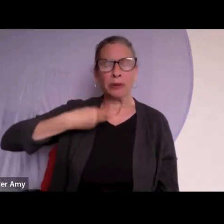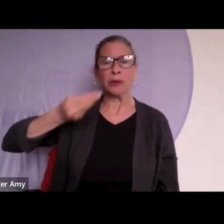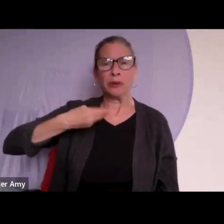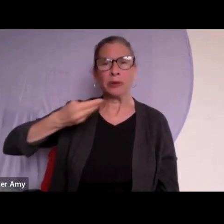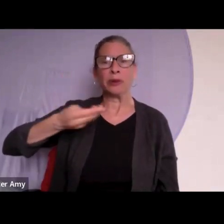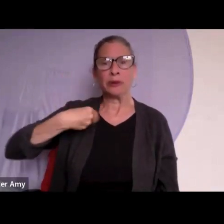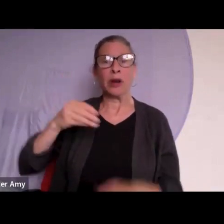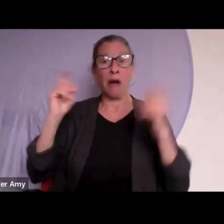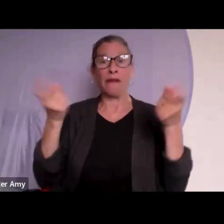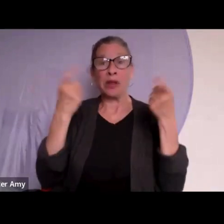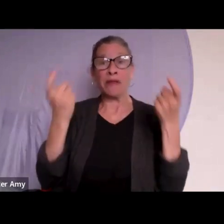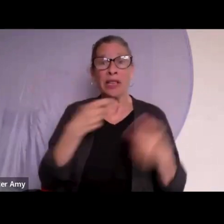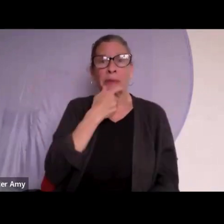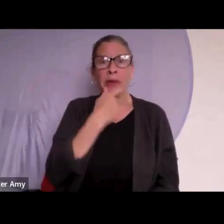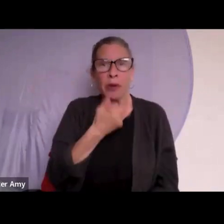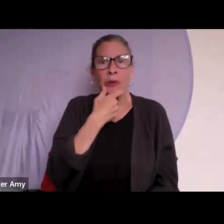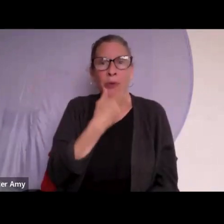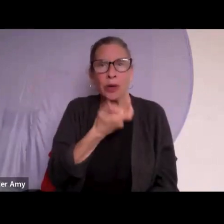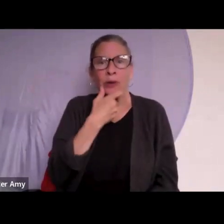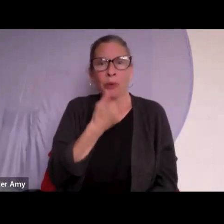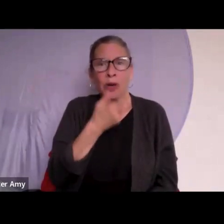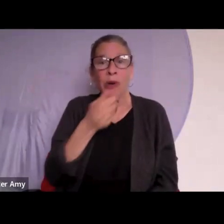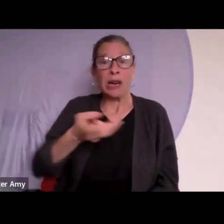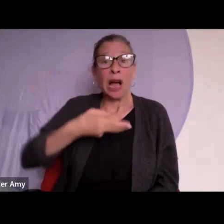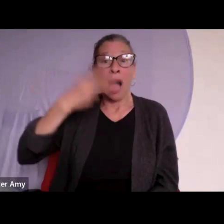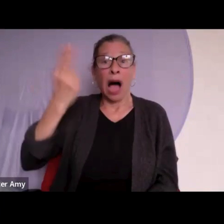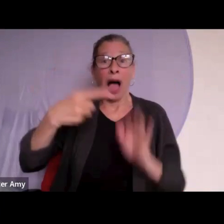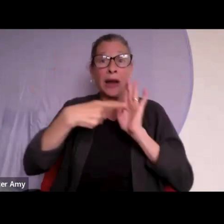There's a very high representation of the deaf